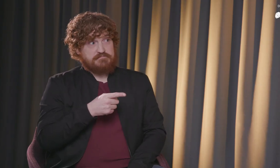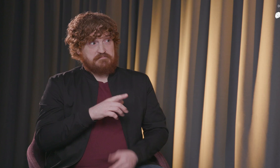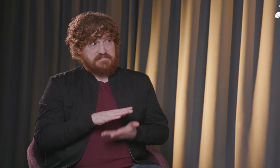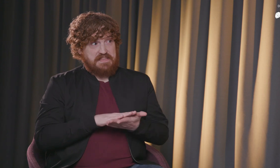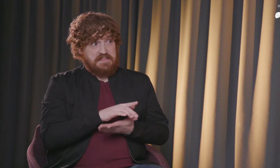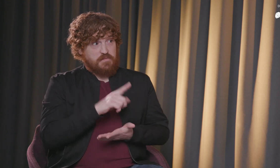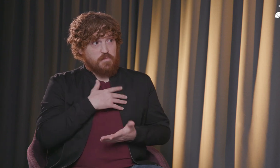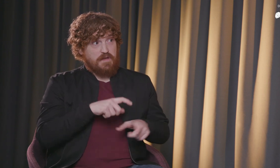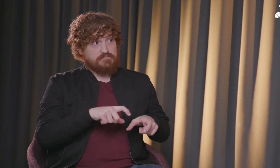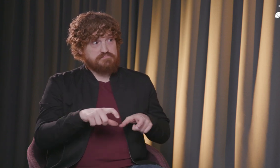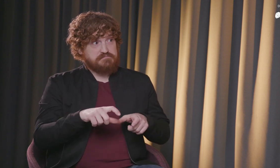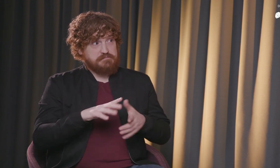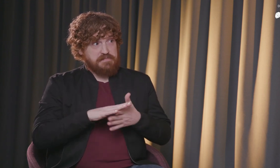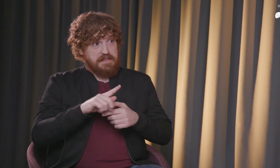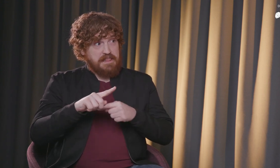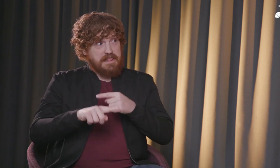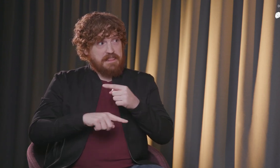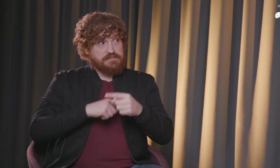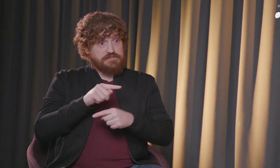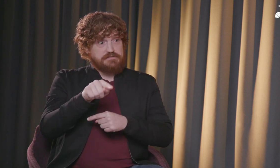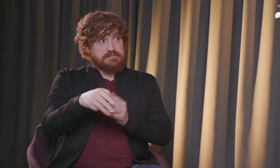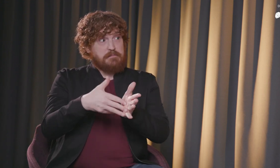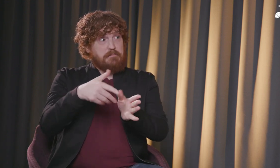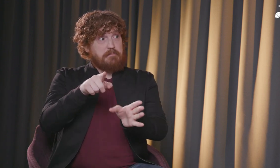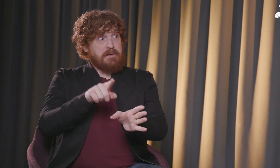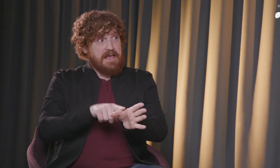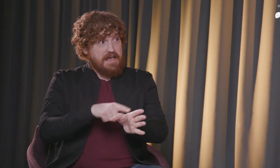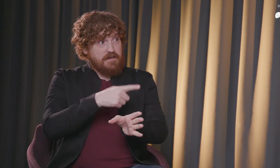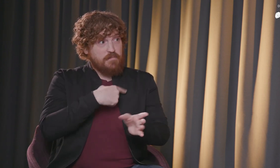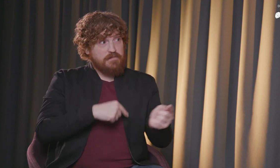Does that mean you want to carry on because you would like to come again next May?